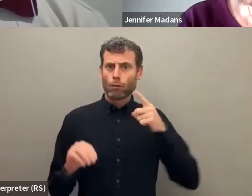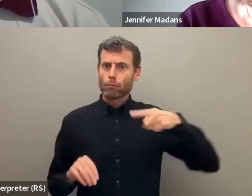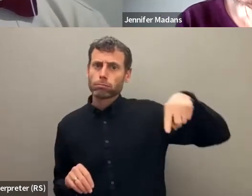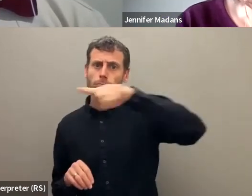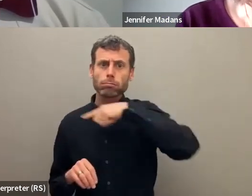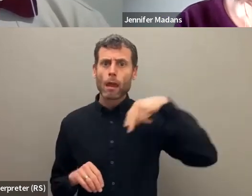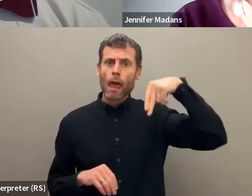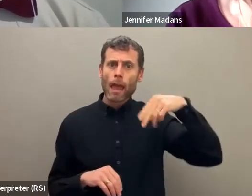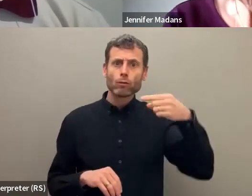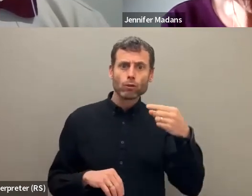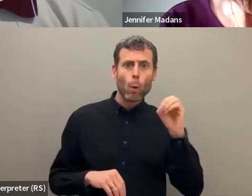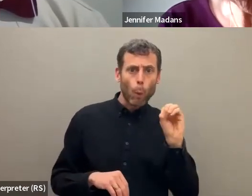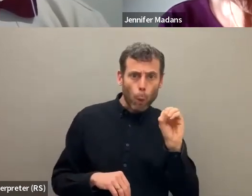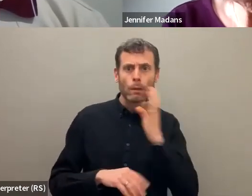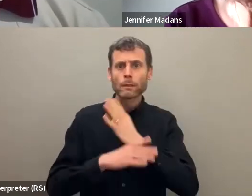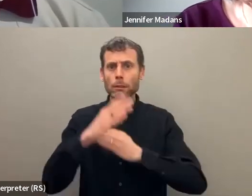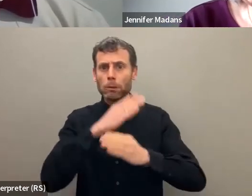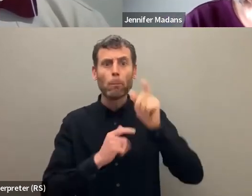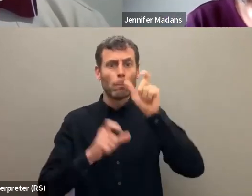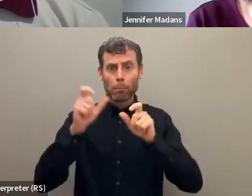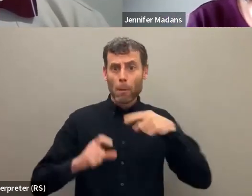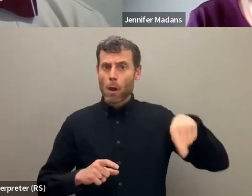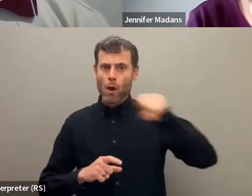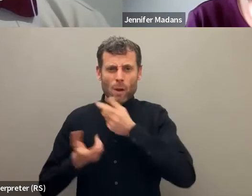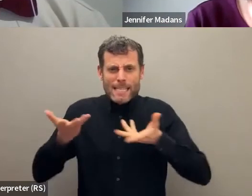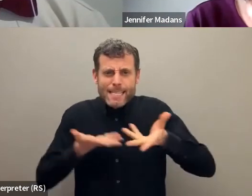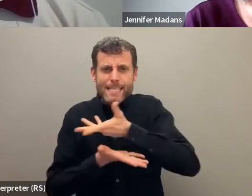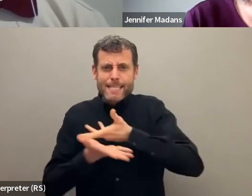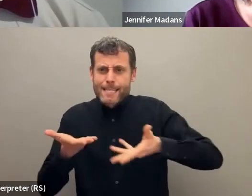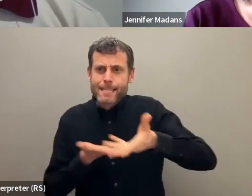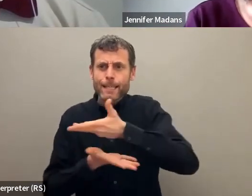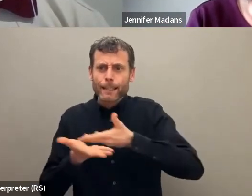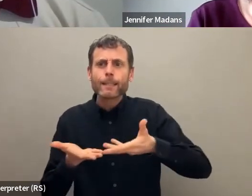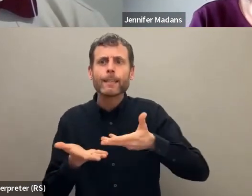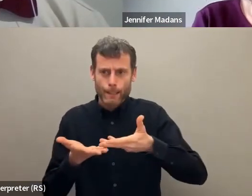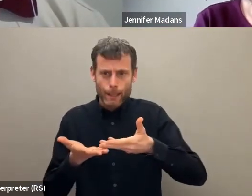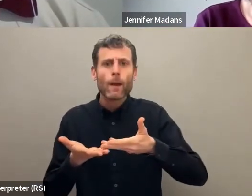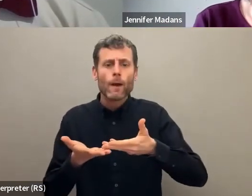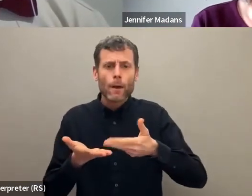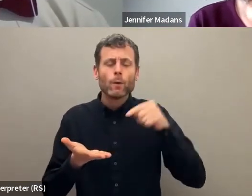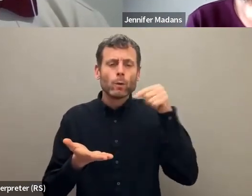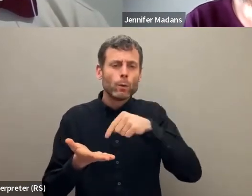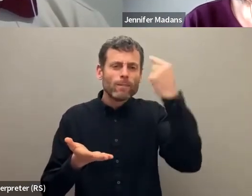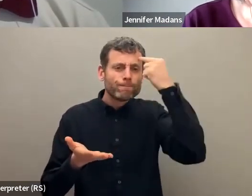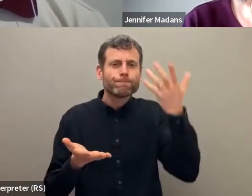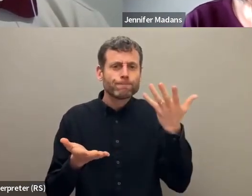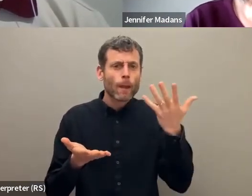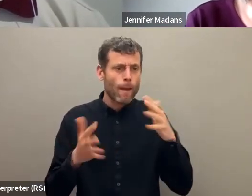Mohammed Ali Loutfy: and statistical commission's will ensure that gaps in disability data are addressed, thank you very much.